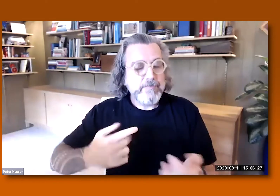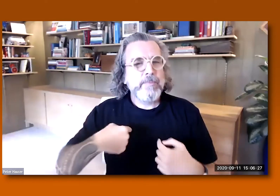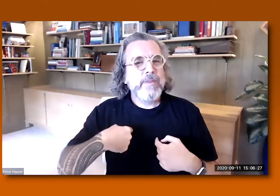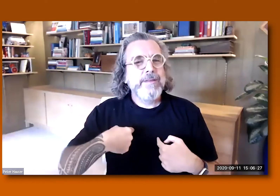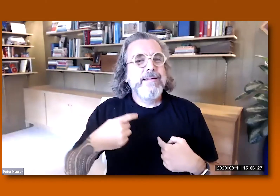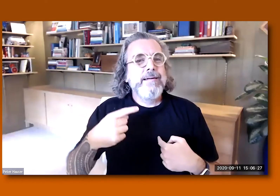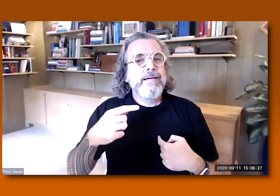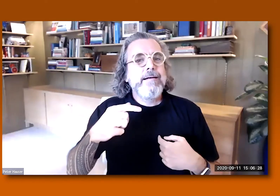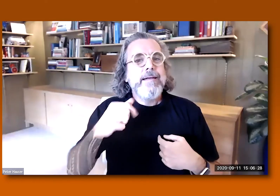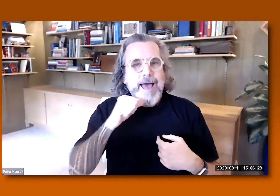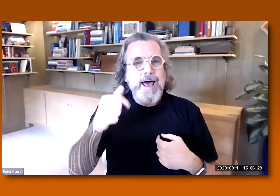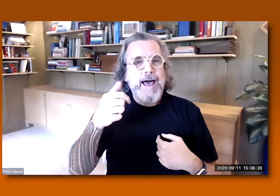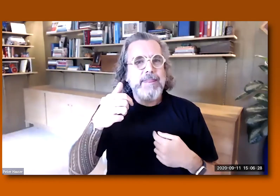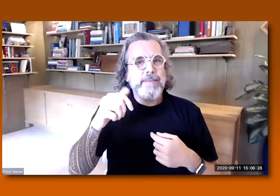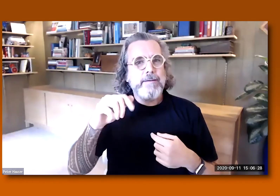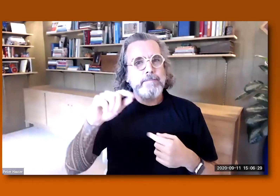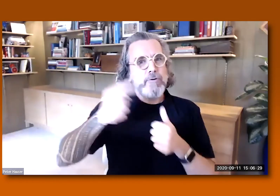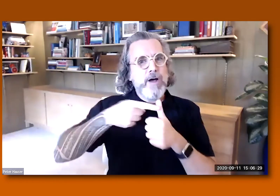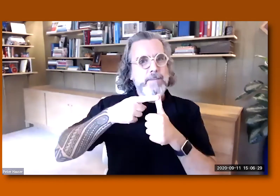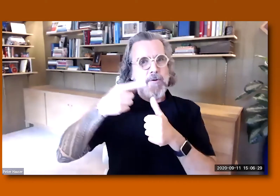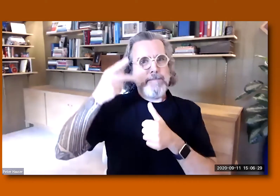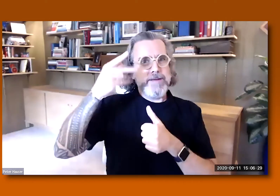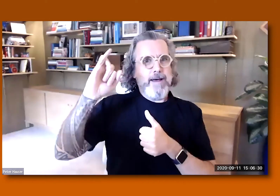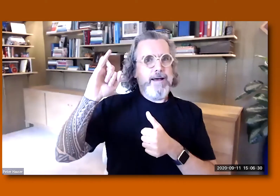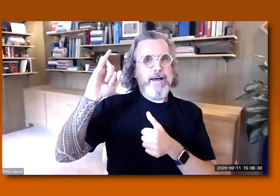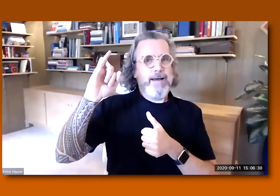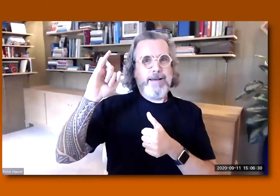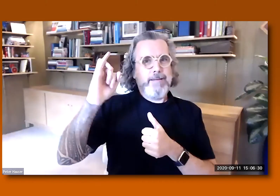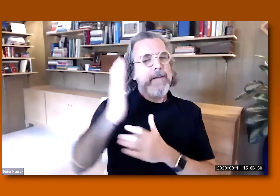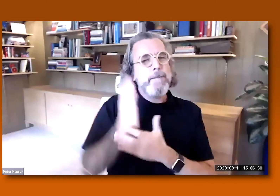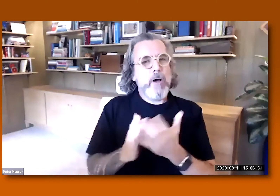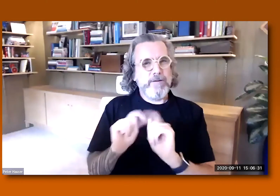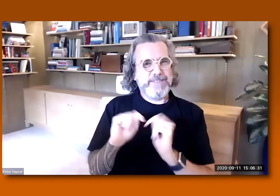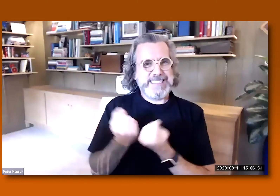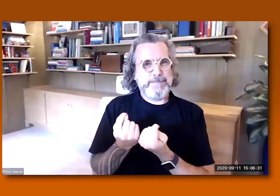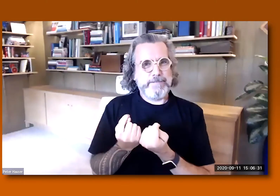So as a subcontractor, a subawardee,